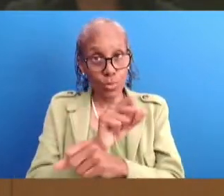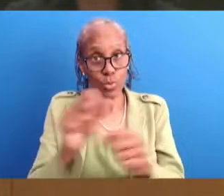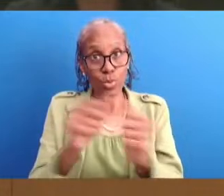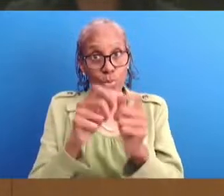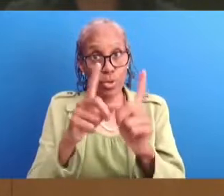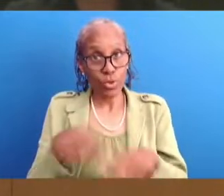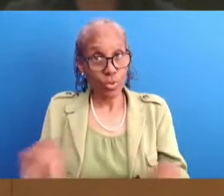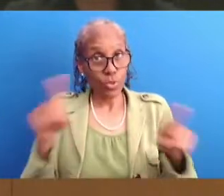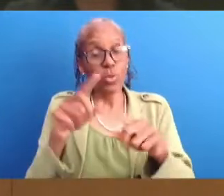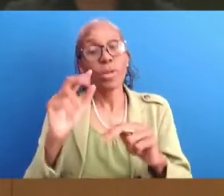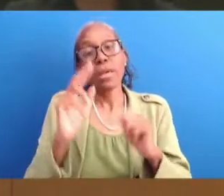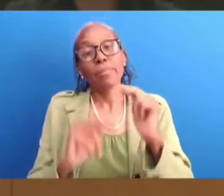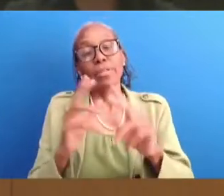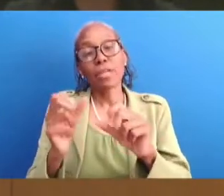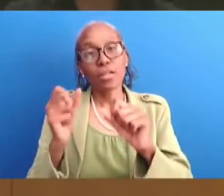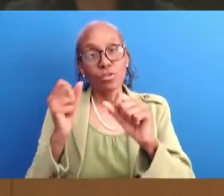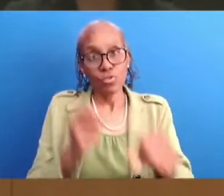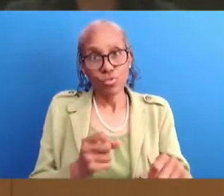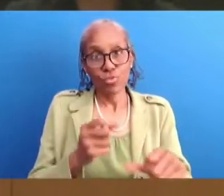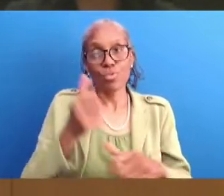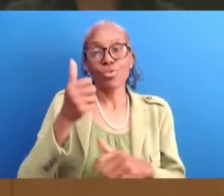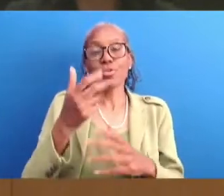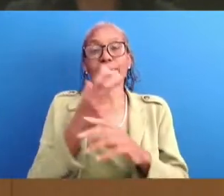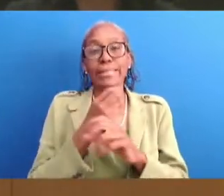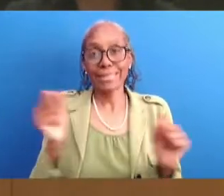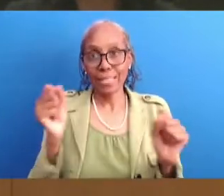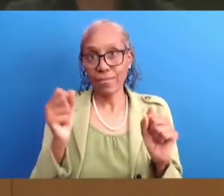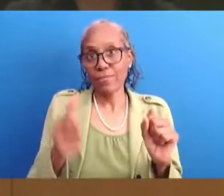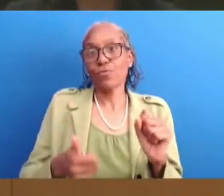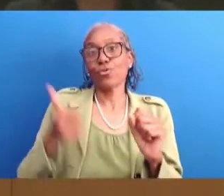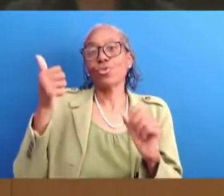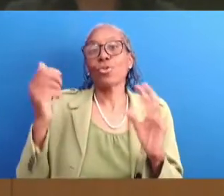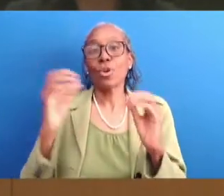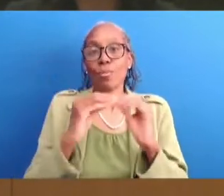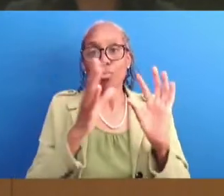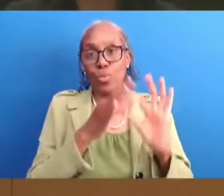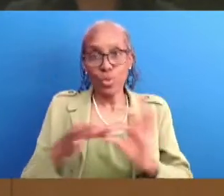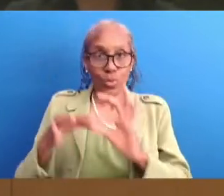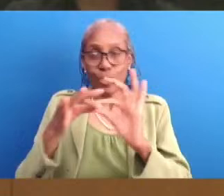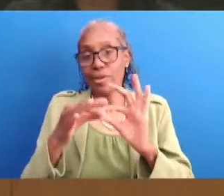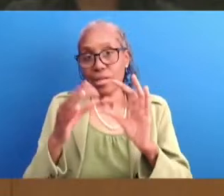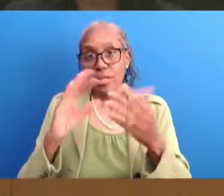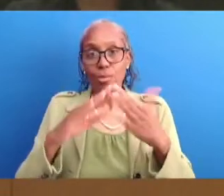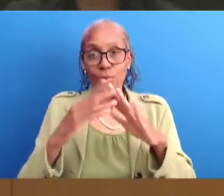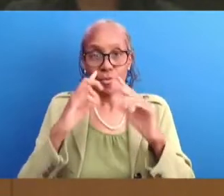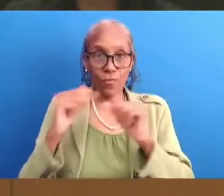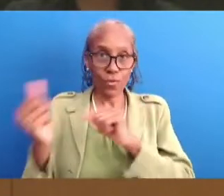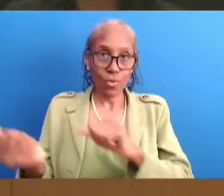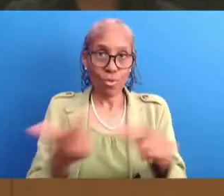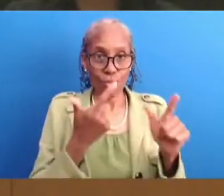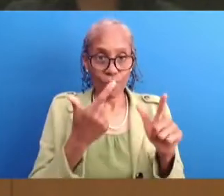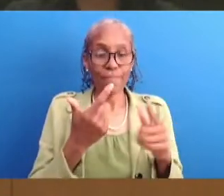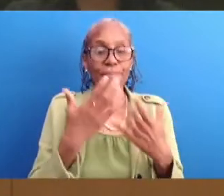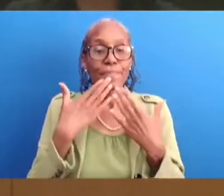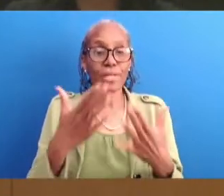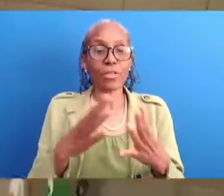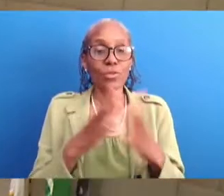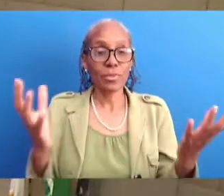PLACE. WE LOOK FORWARD TO CONTINUING TO